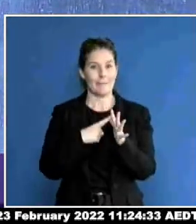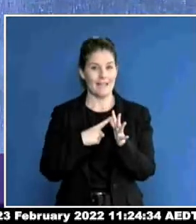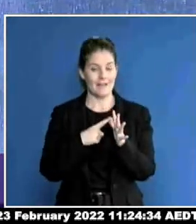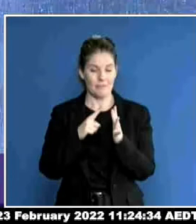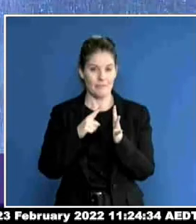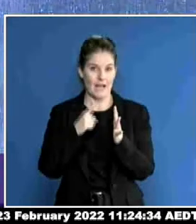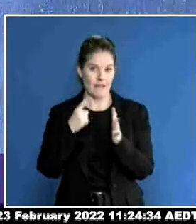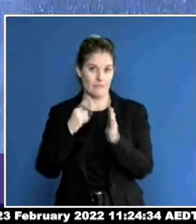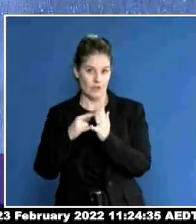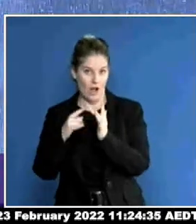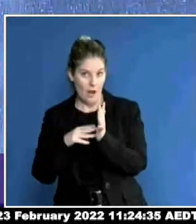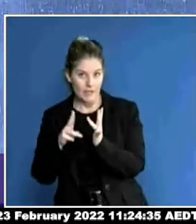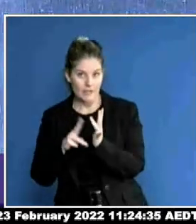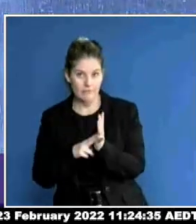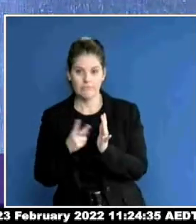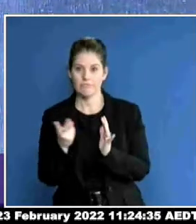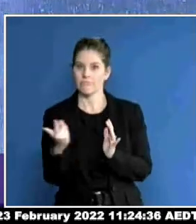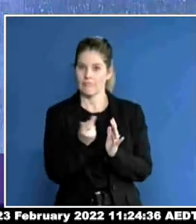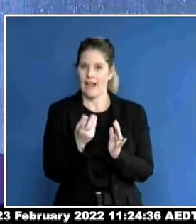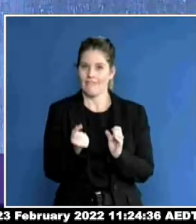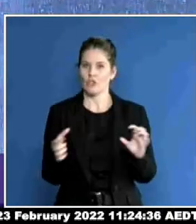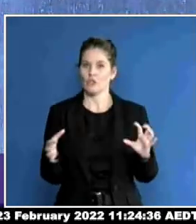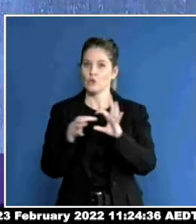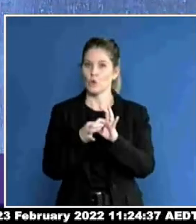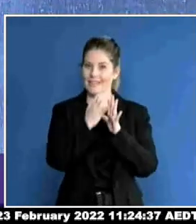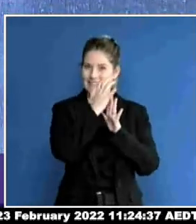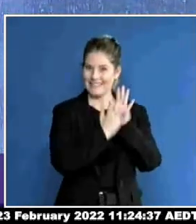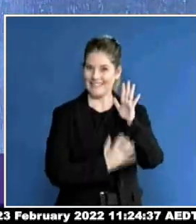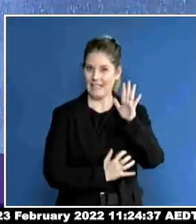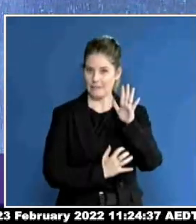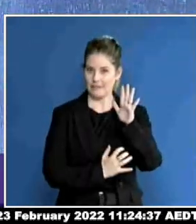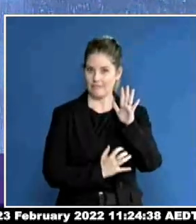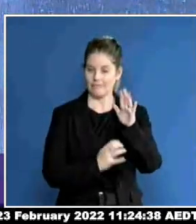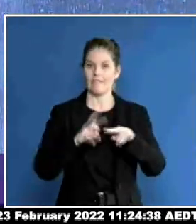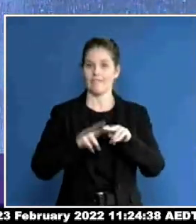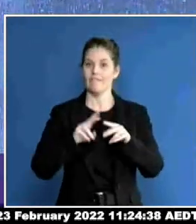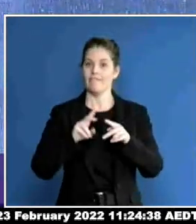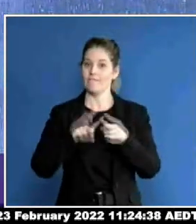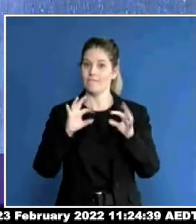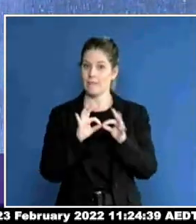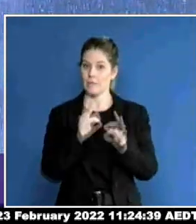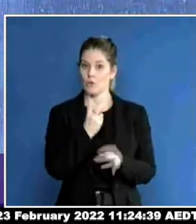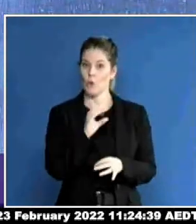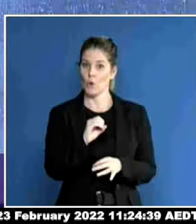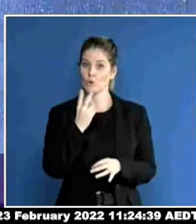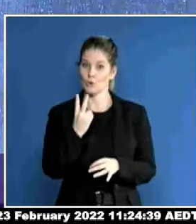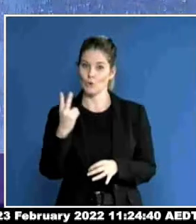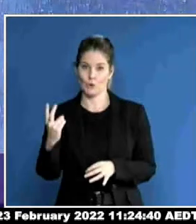2022. Could you please confirm the contents of that statement are true and correct?